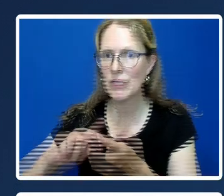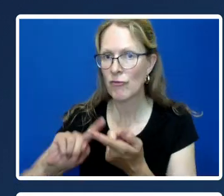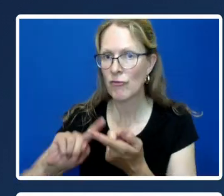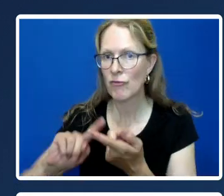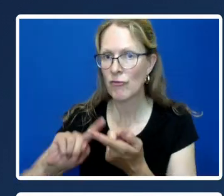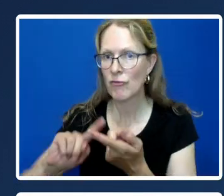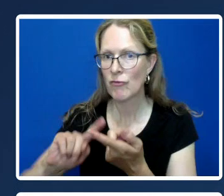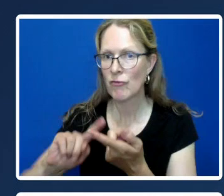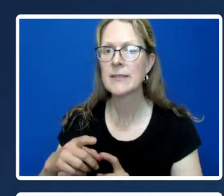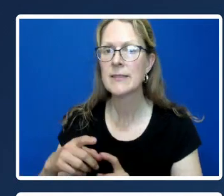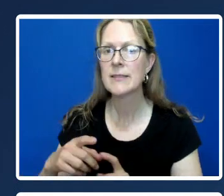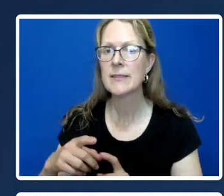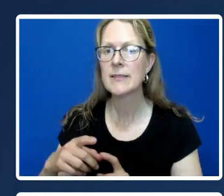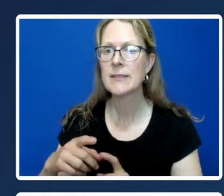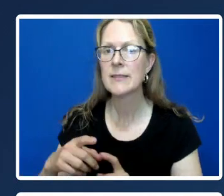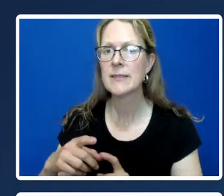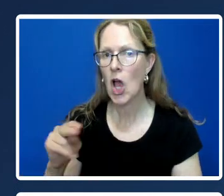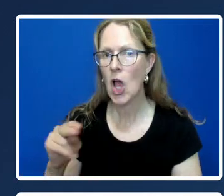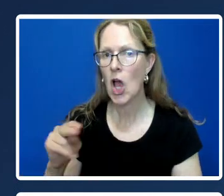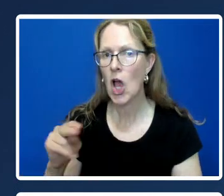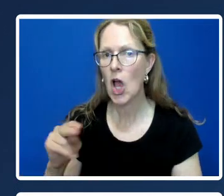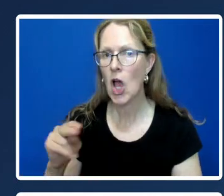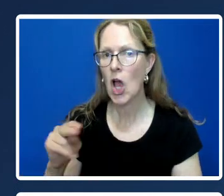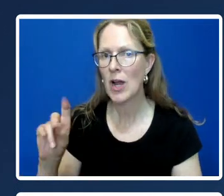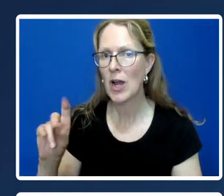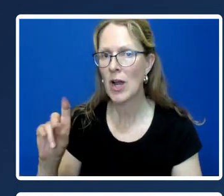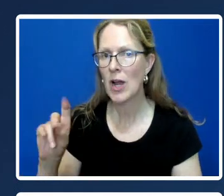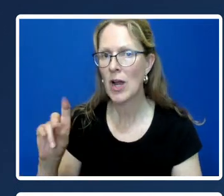mind you, is right around the corner from Anacostia Community Museum.